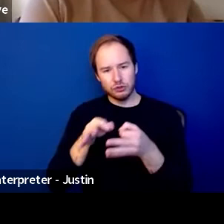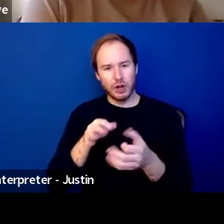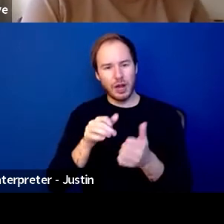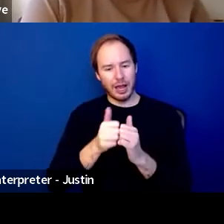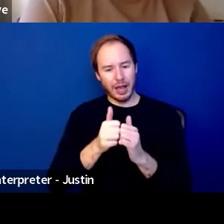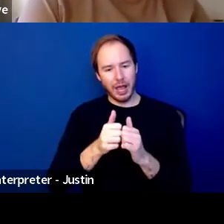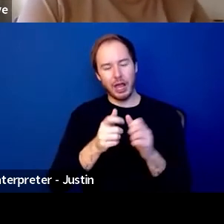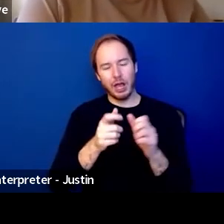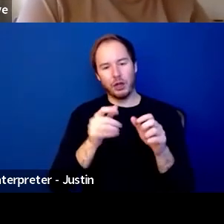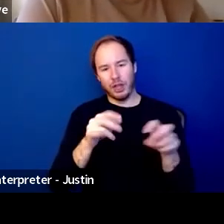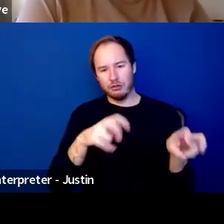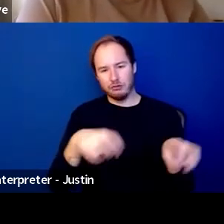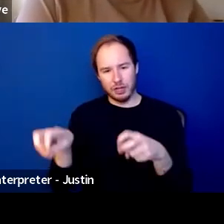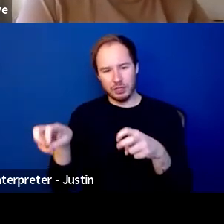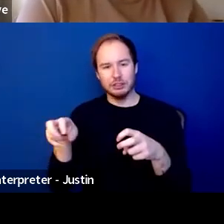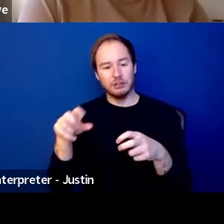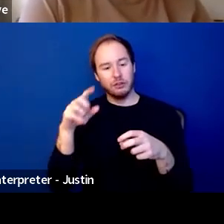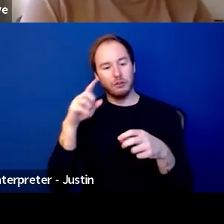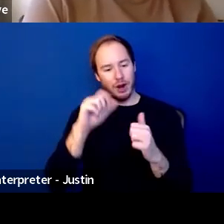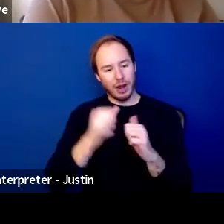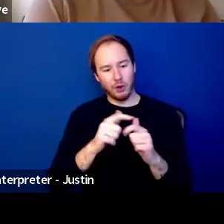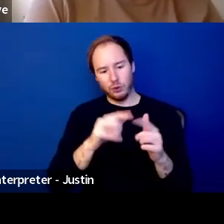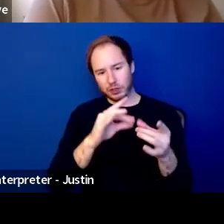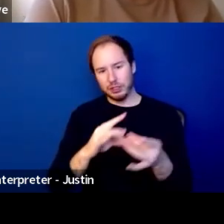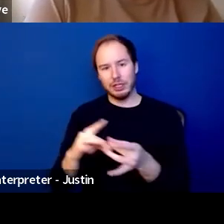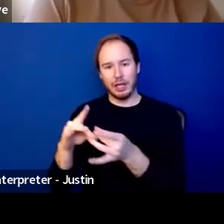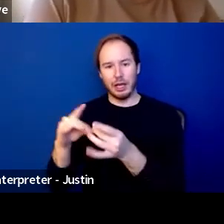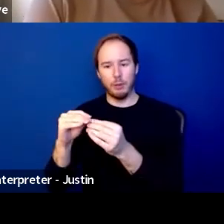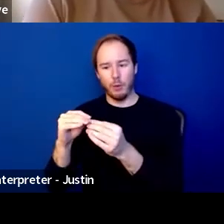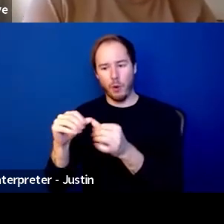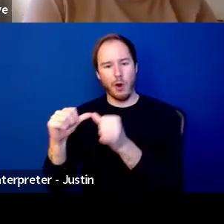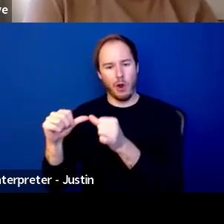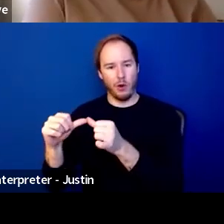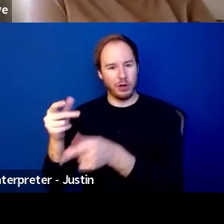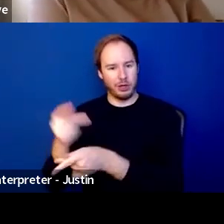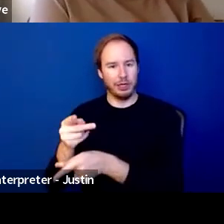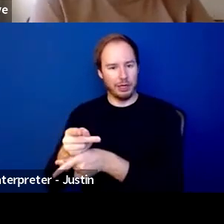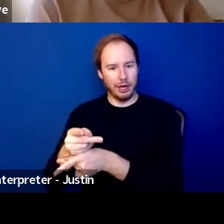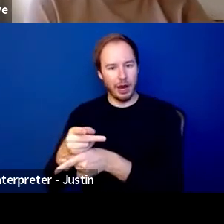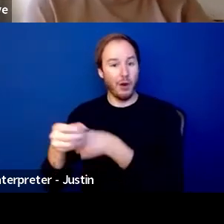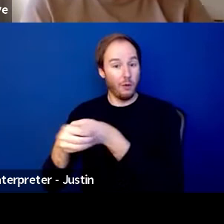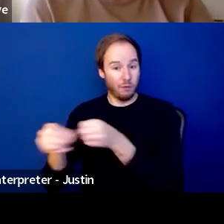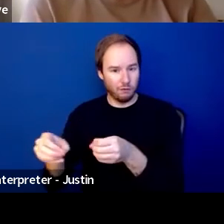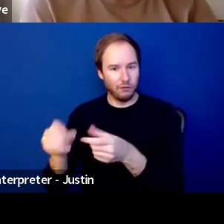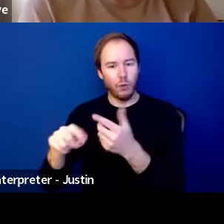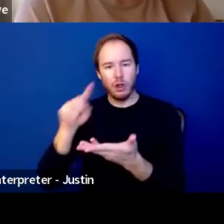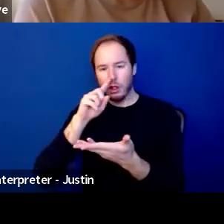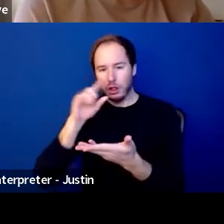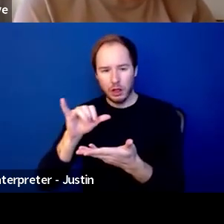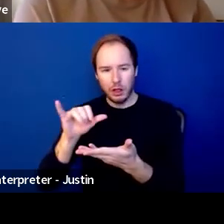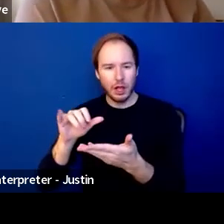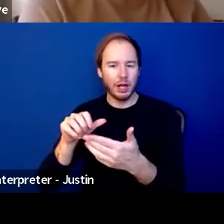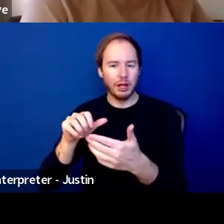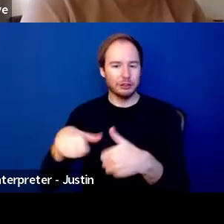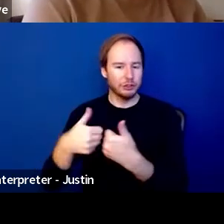those attempts at least of connecting folks to more ongoing care look like and what some of the challenges are to making that be successful.